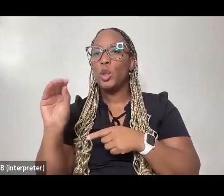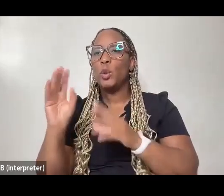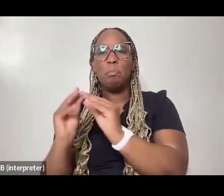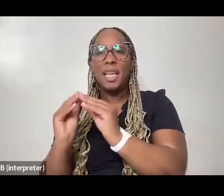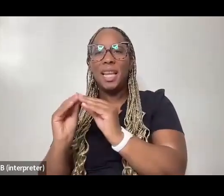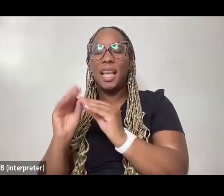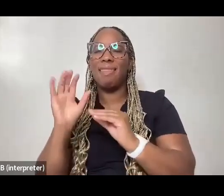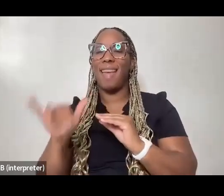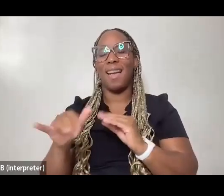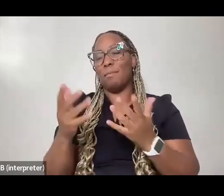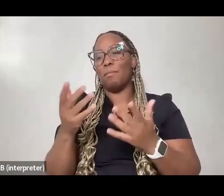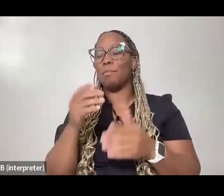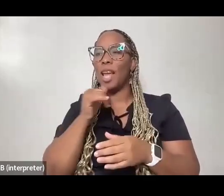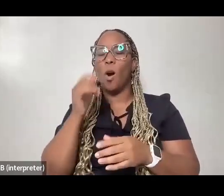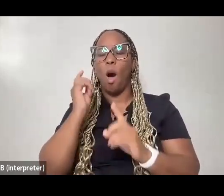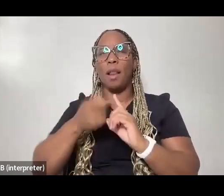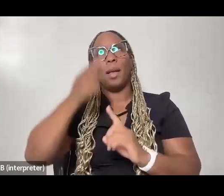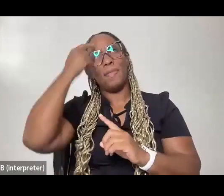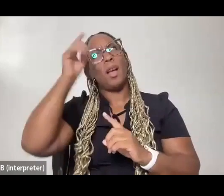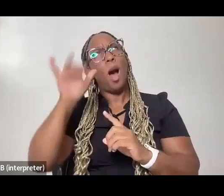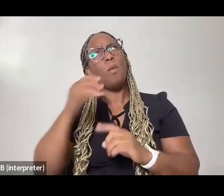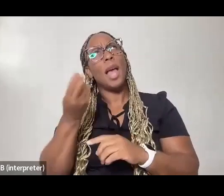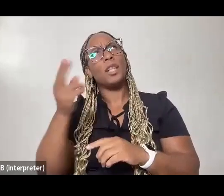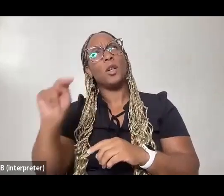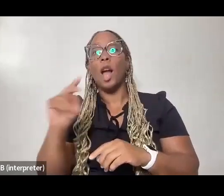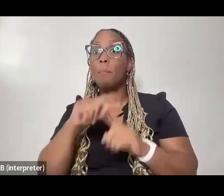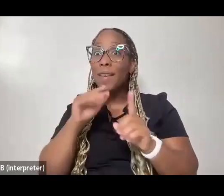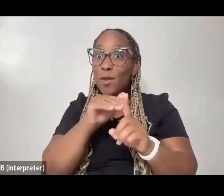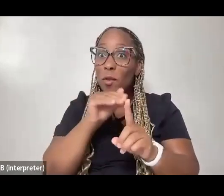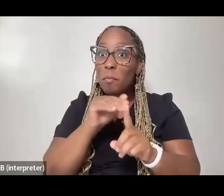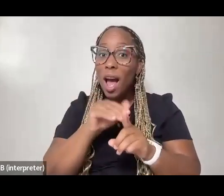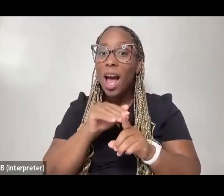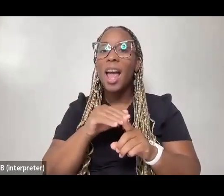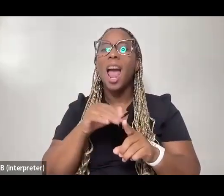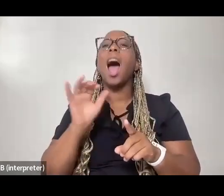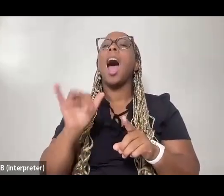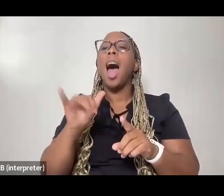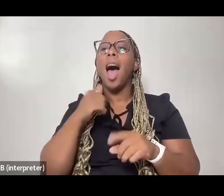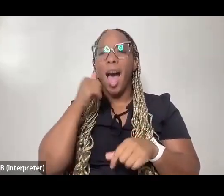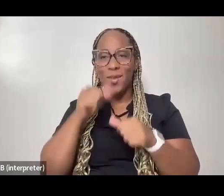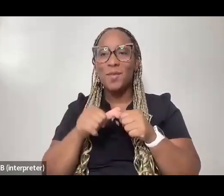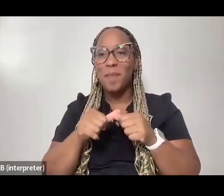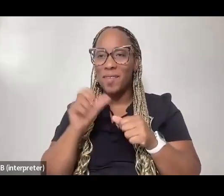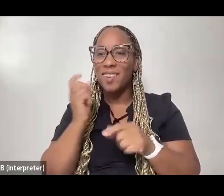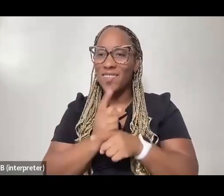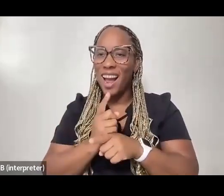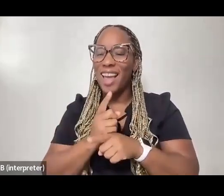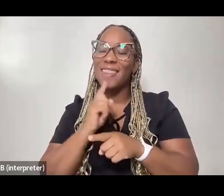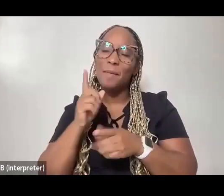think to just automatically go to turn on those captions. But when you remind him about it, they were a member, oh, that is what. Let me go check for those